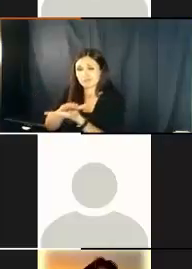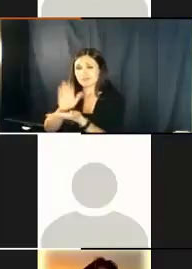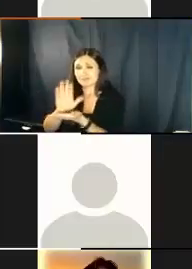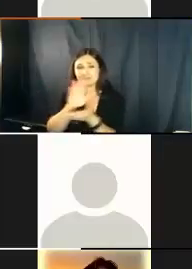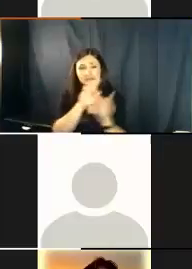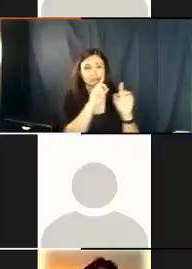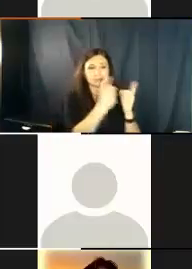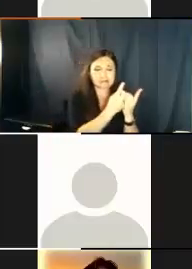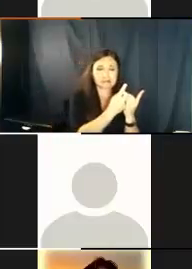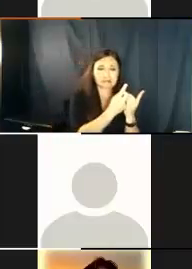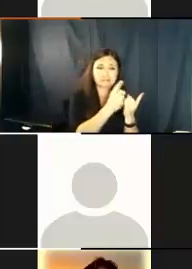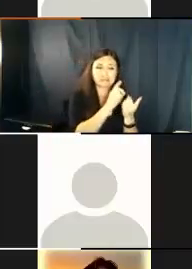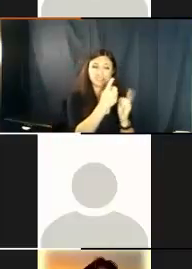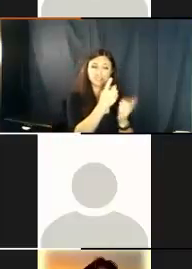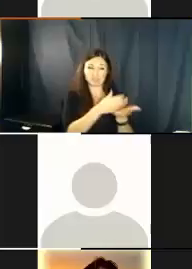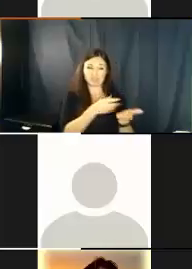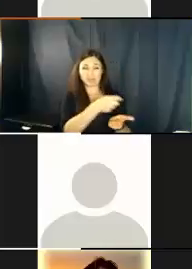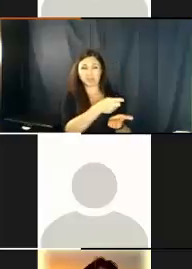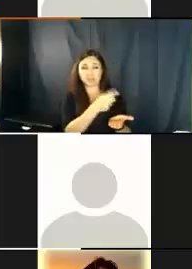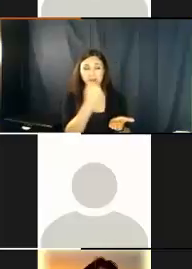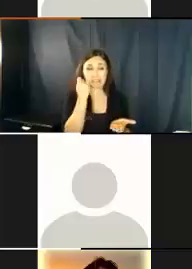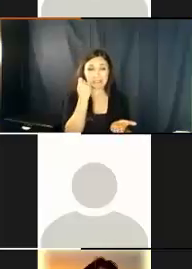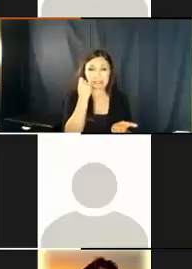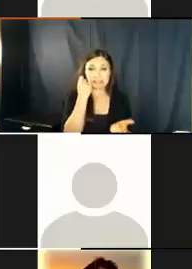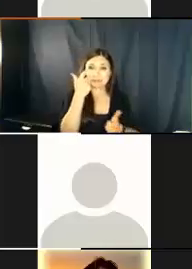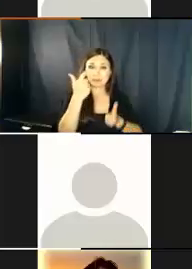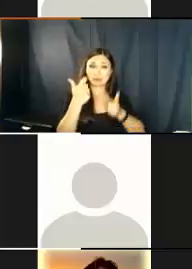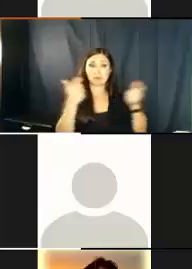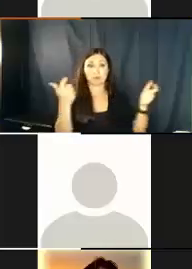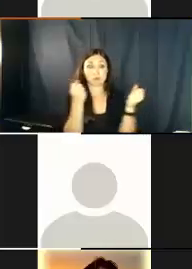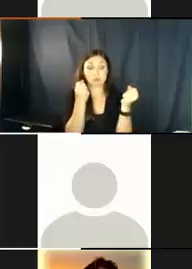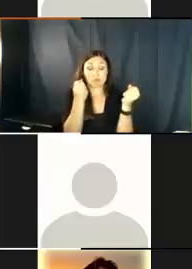Some districts especially if there's a larger district with many resources, they may have